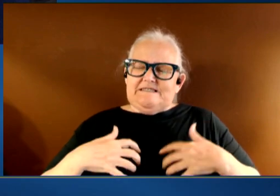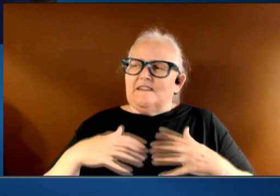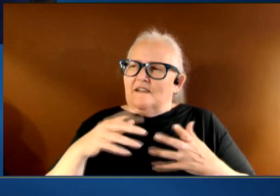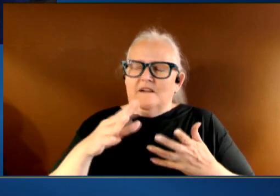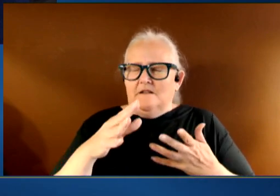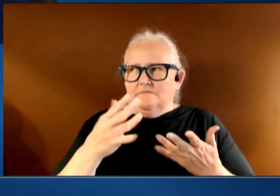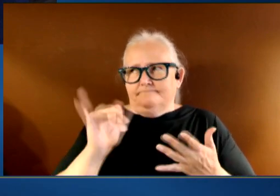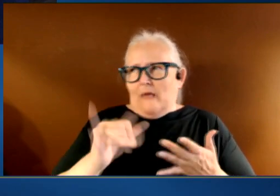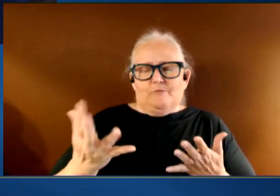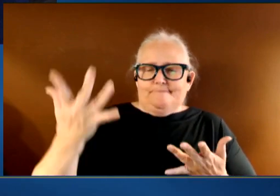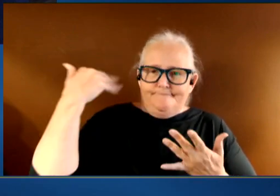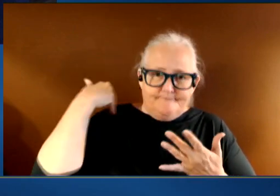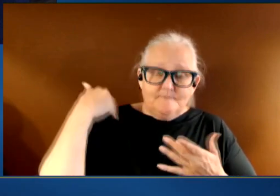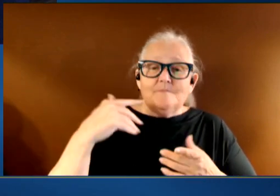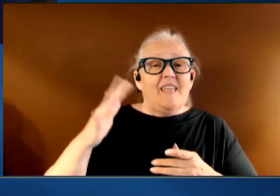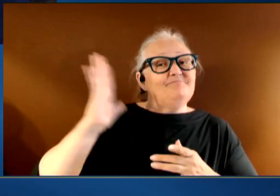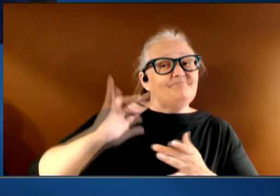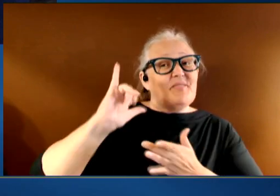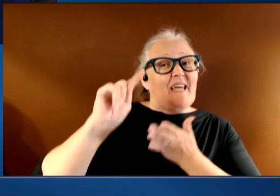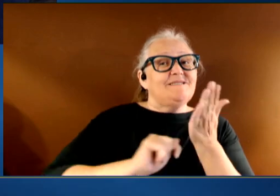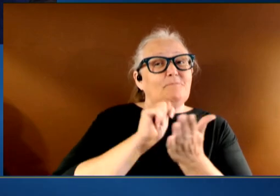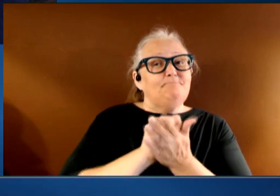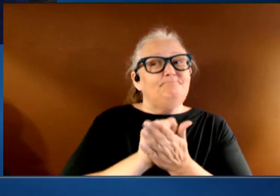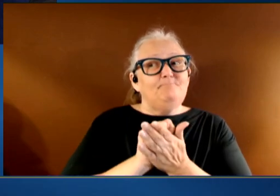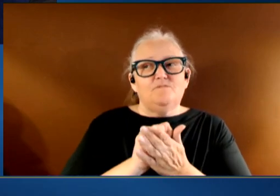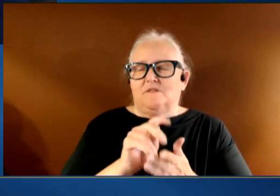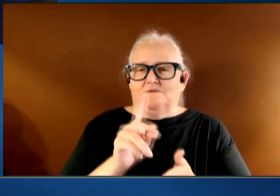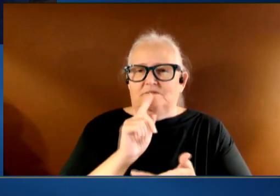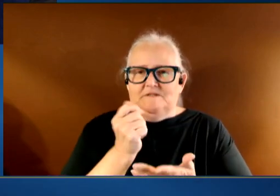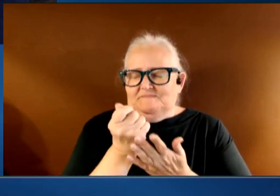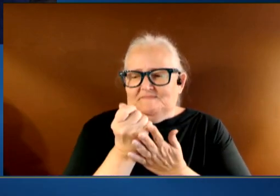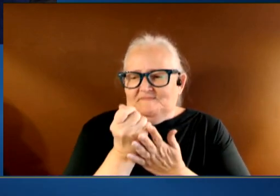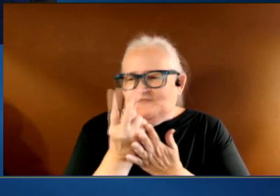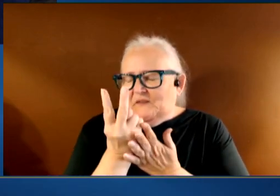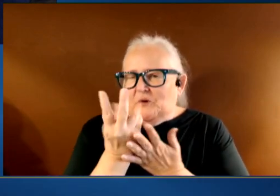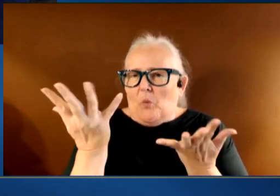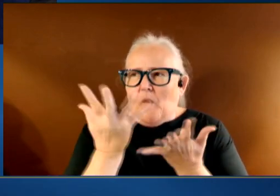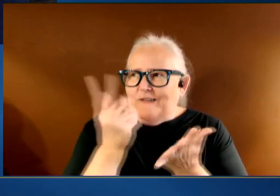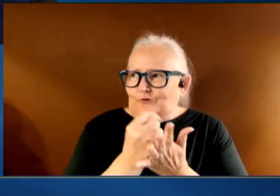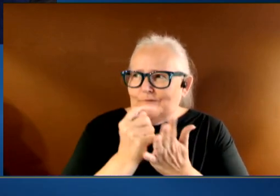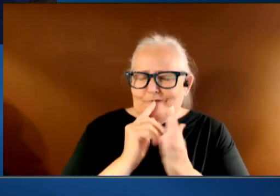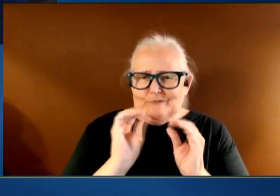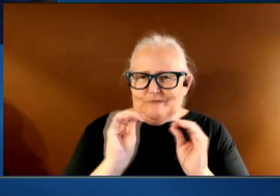but back then there were really very few other treatments, if any, to offer them at all.